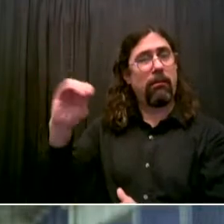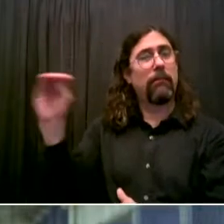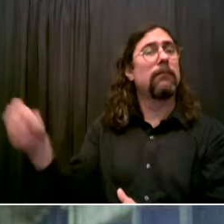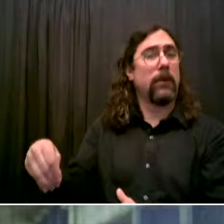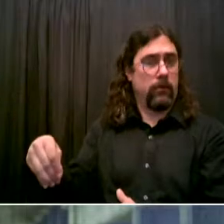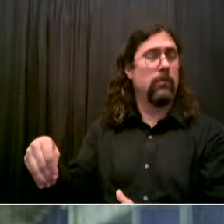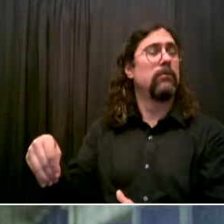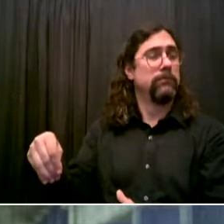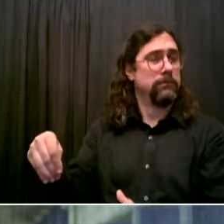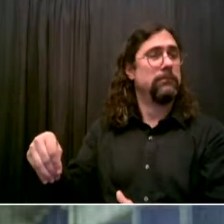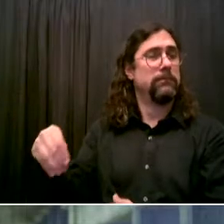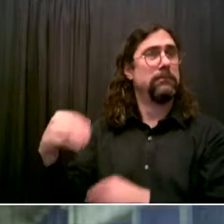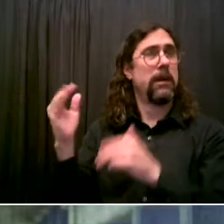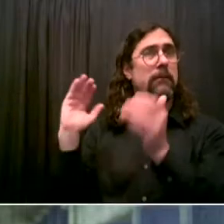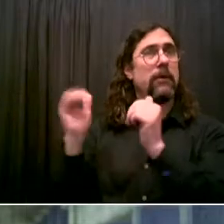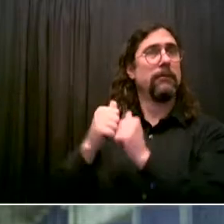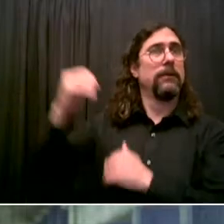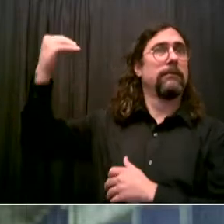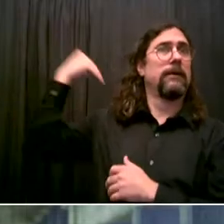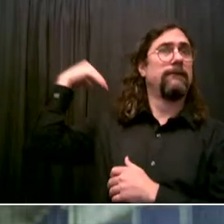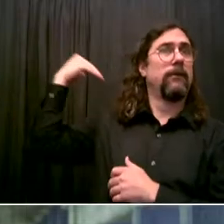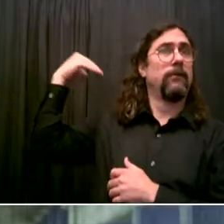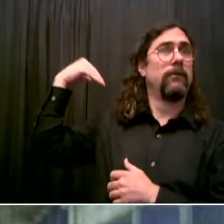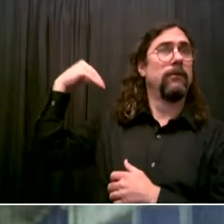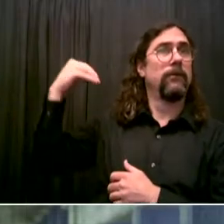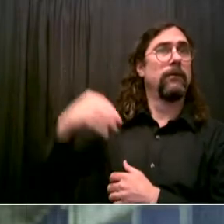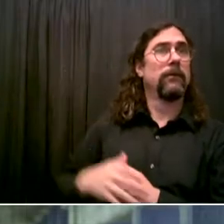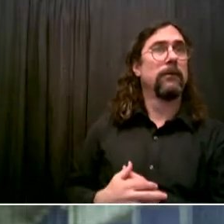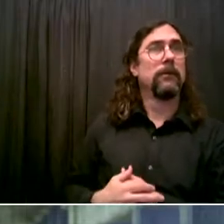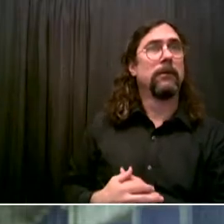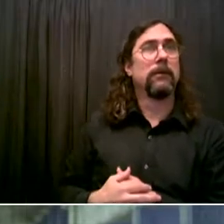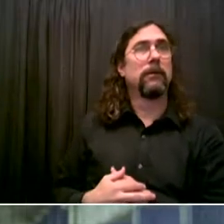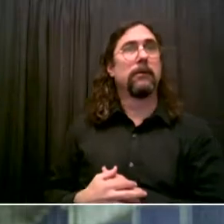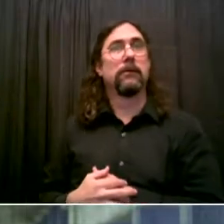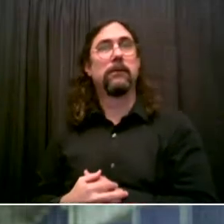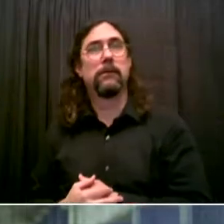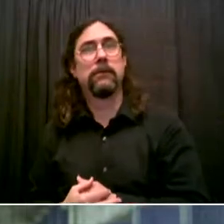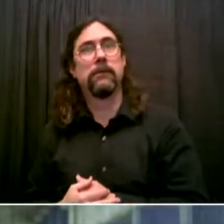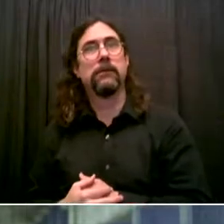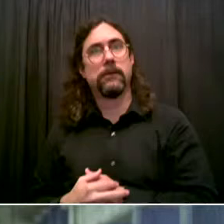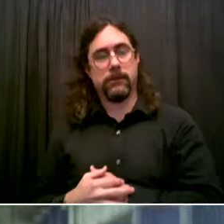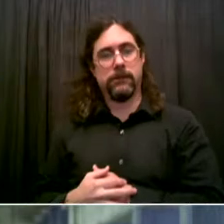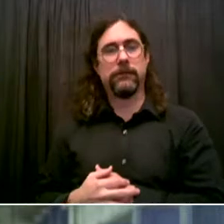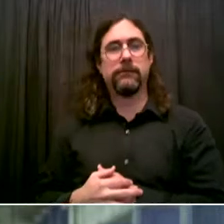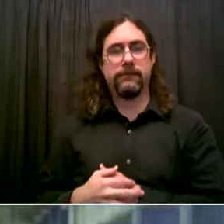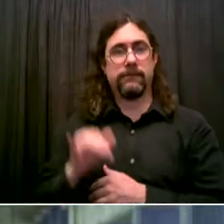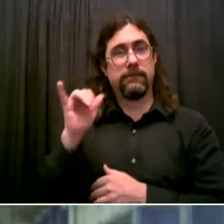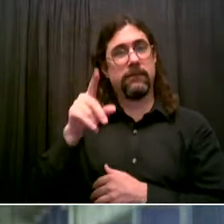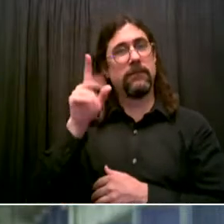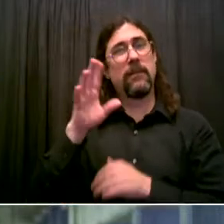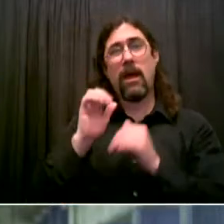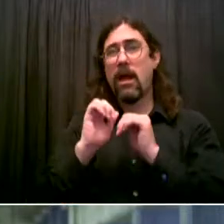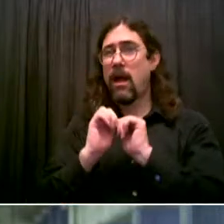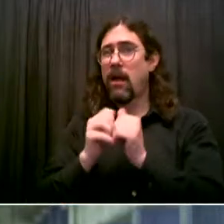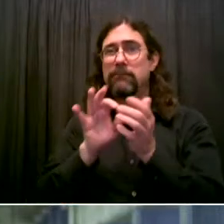FOLKS ON THE STREETS AND IN THE